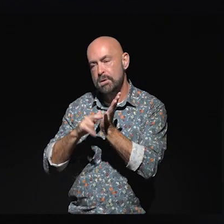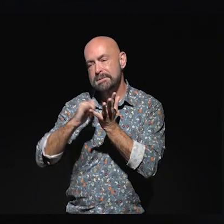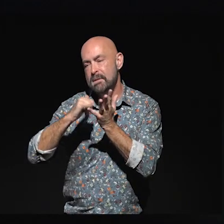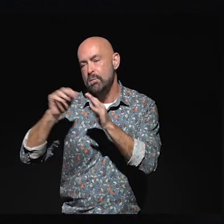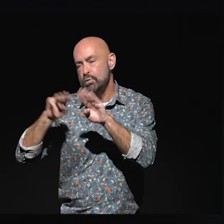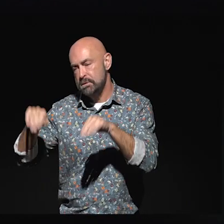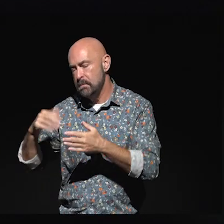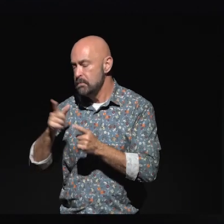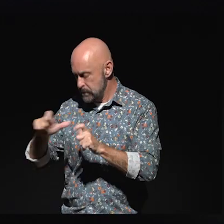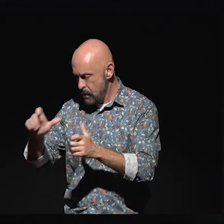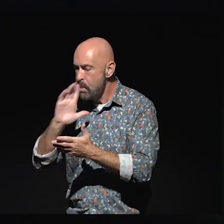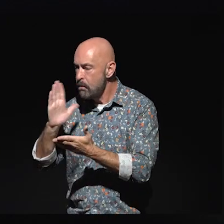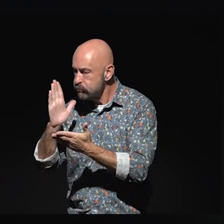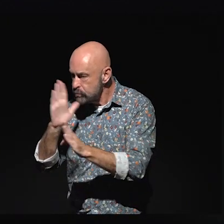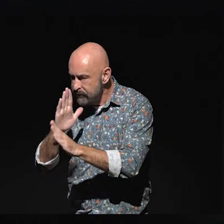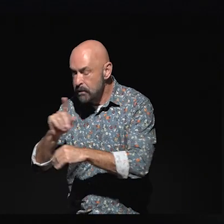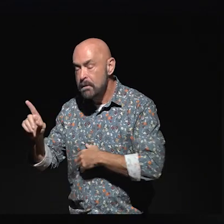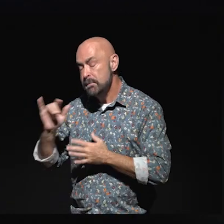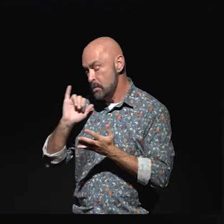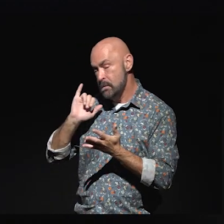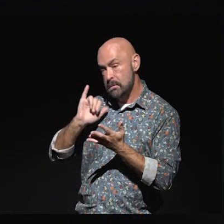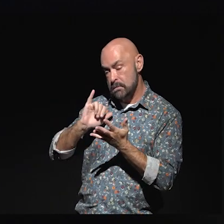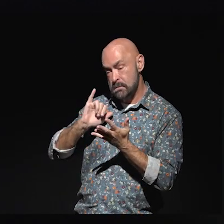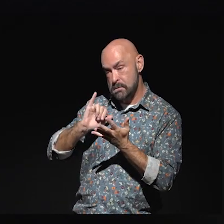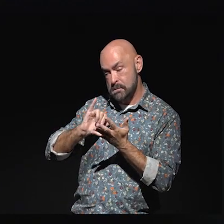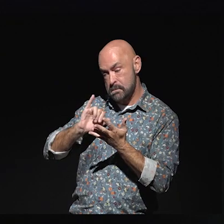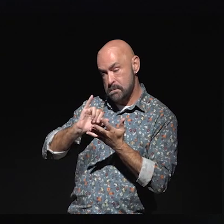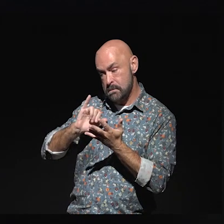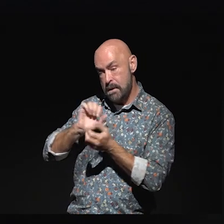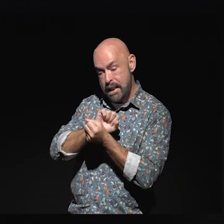and the Simon lends only to three institutions